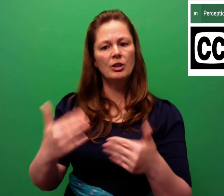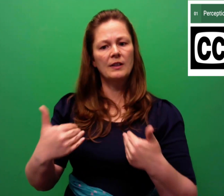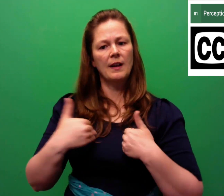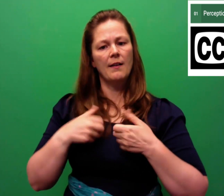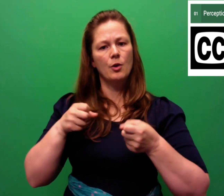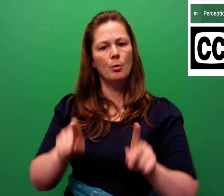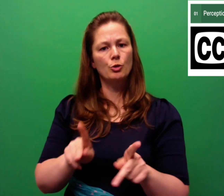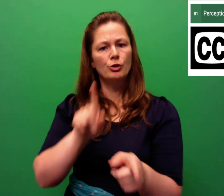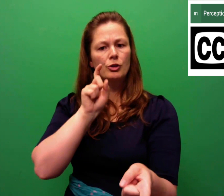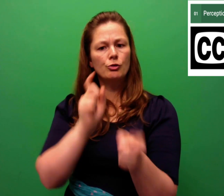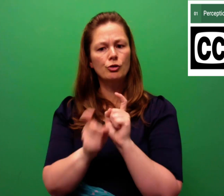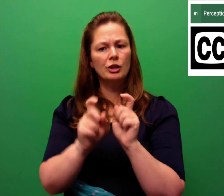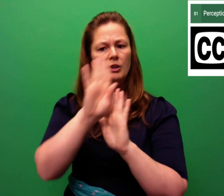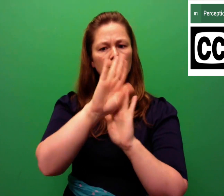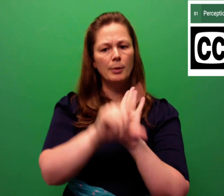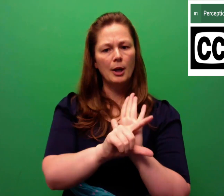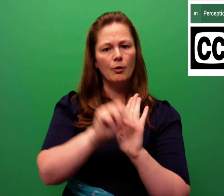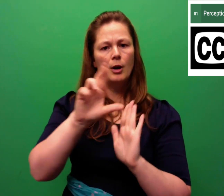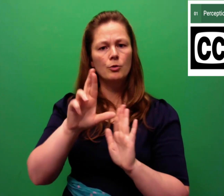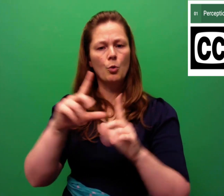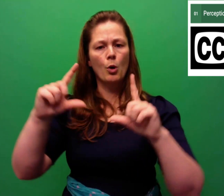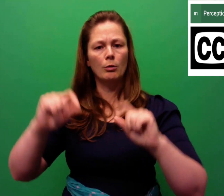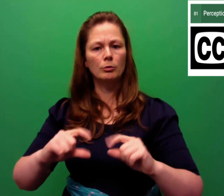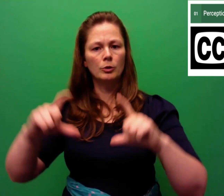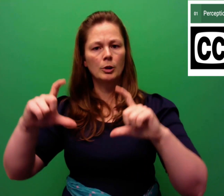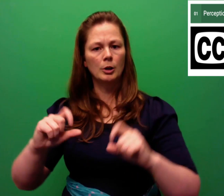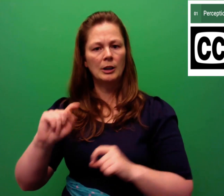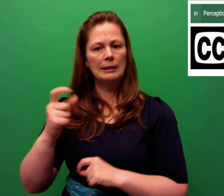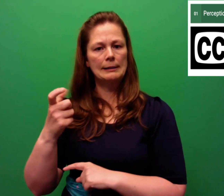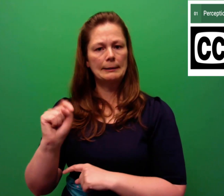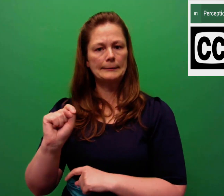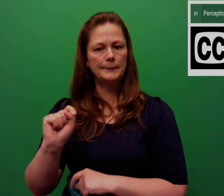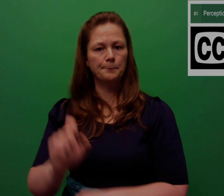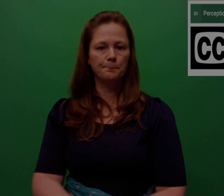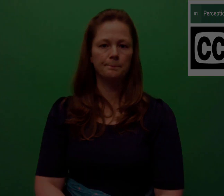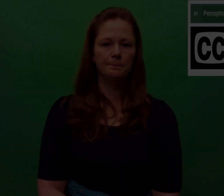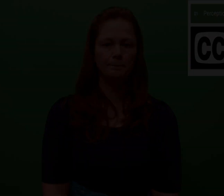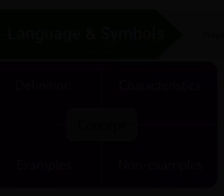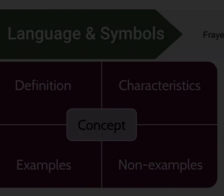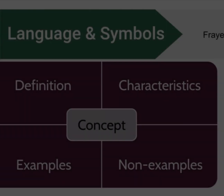allows a user to change the background or resize it.